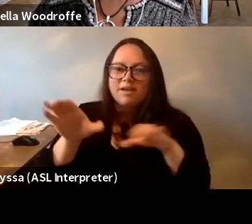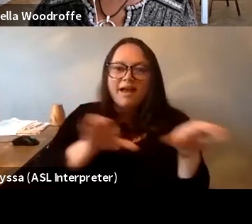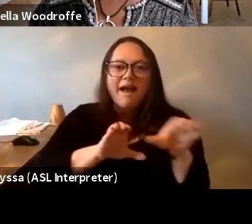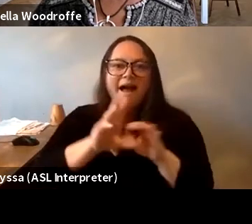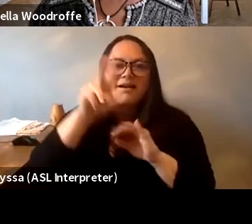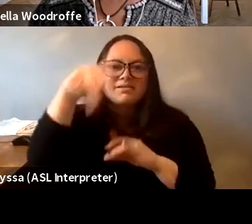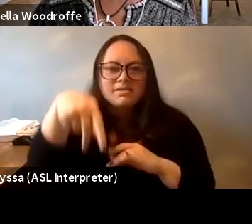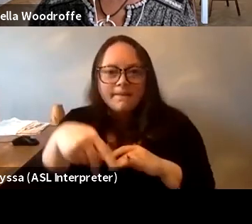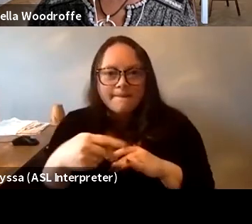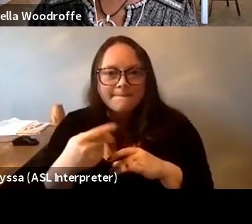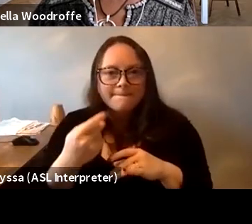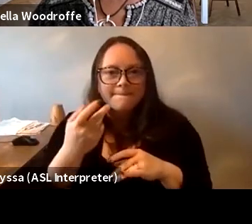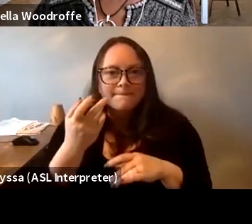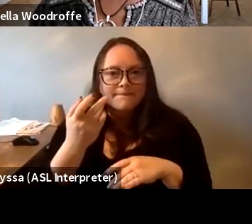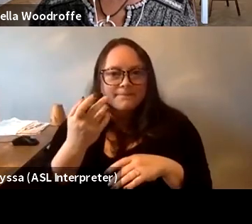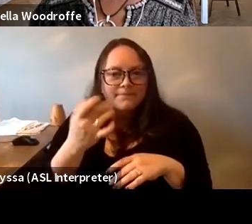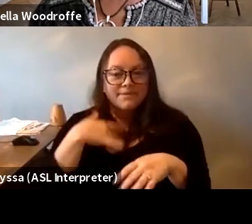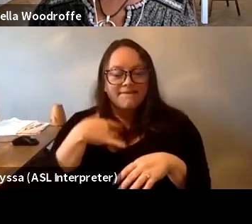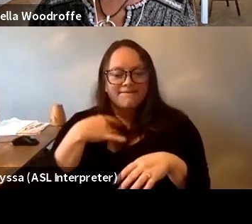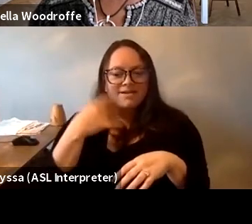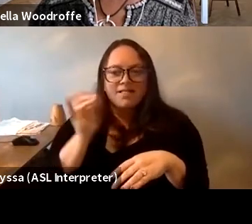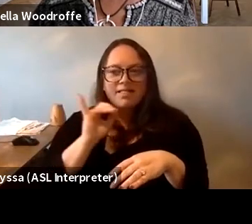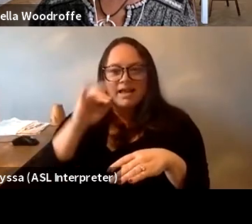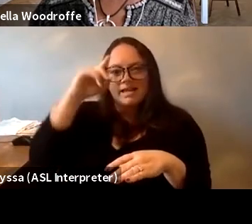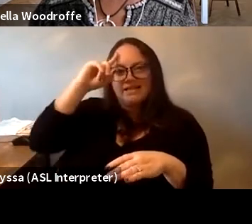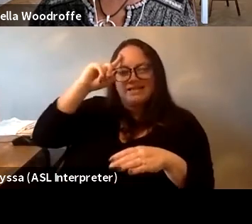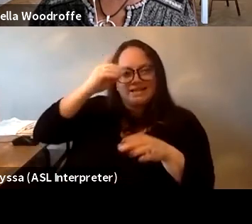them, like Nick psychotically, which is not, which is not true,